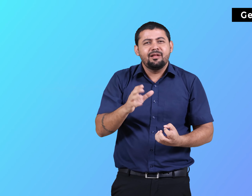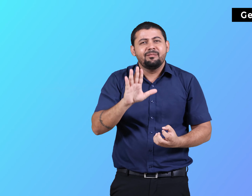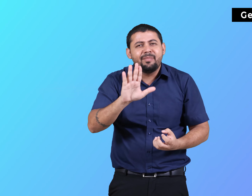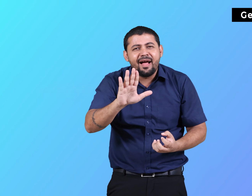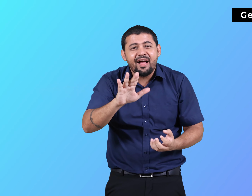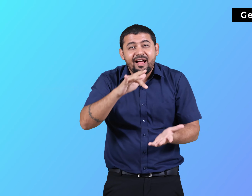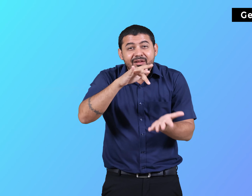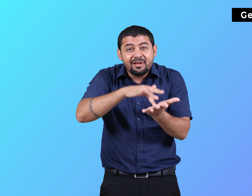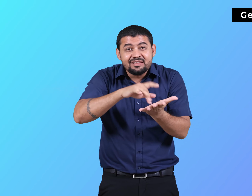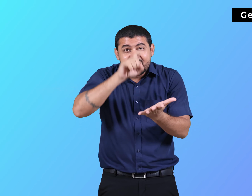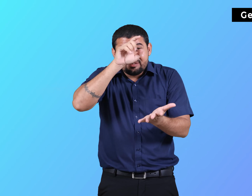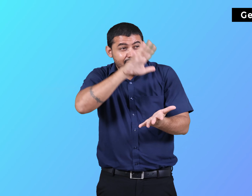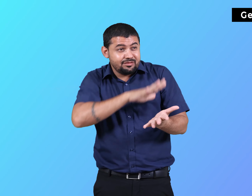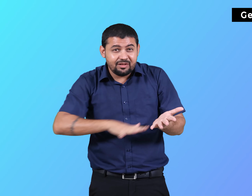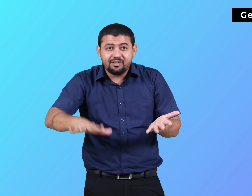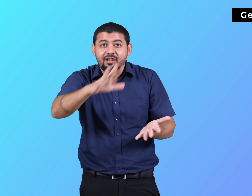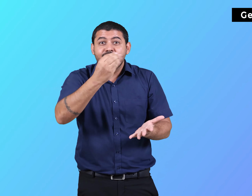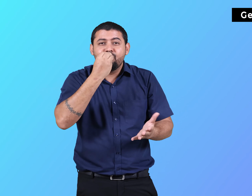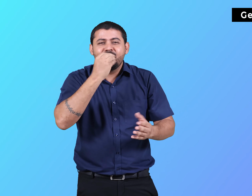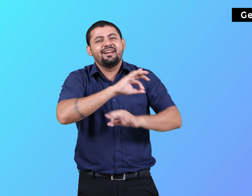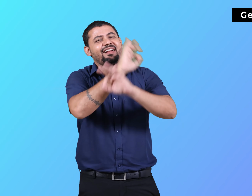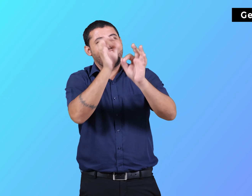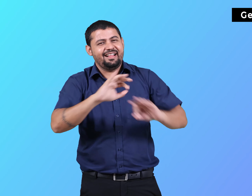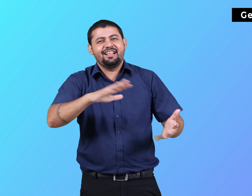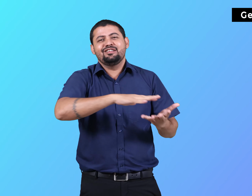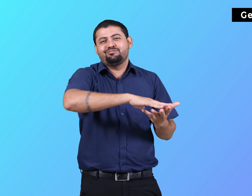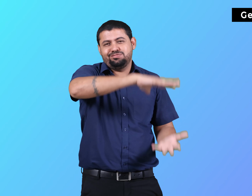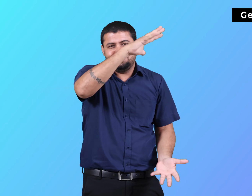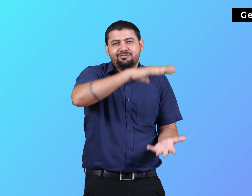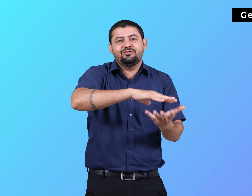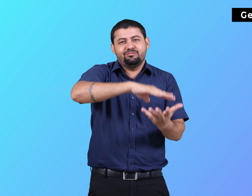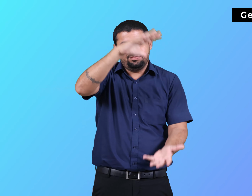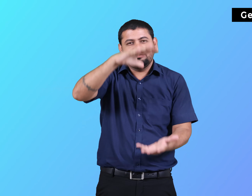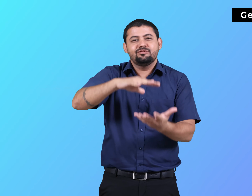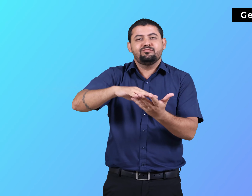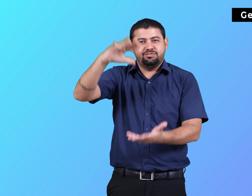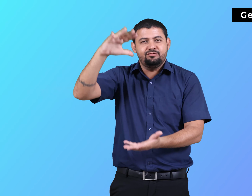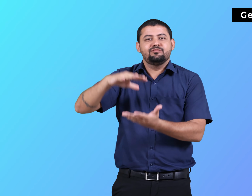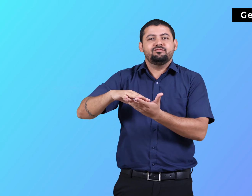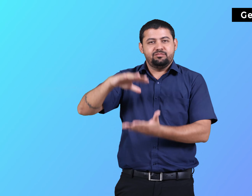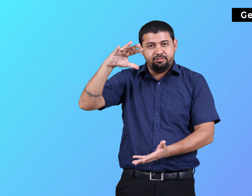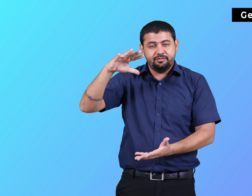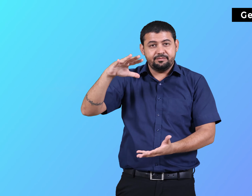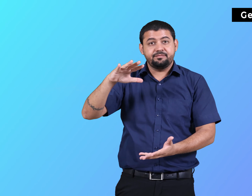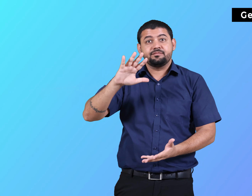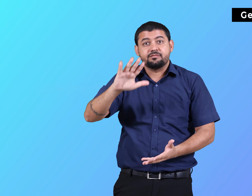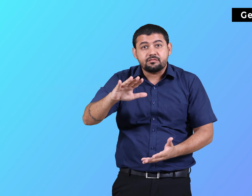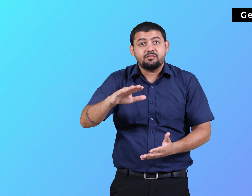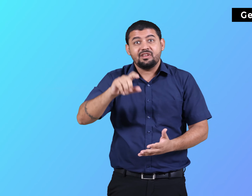but everywhere in Egypt there was food.